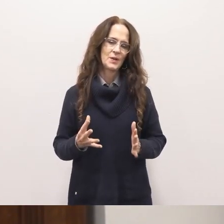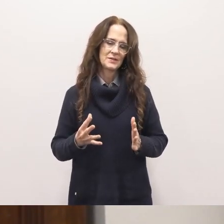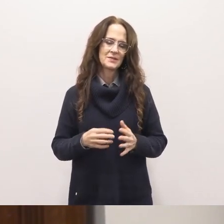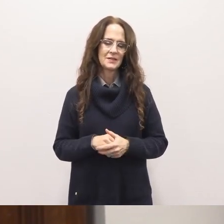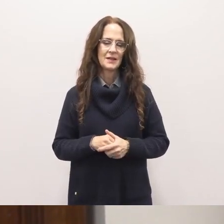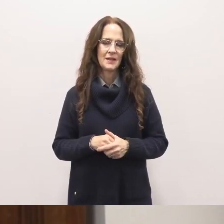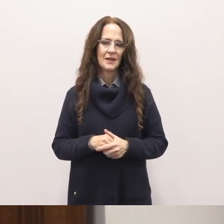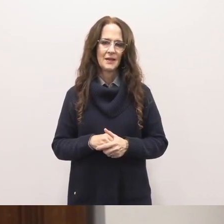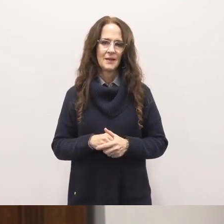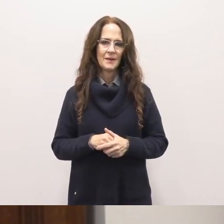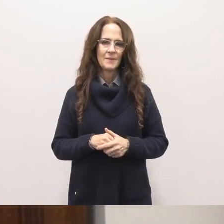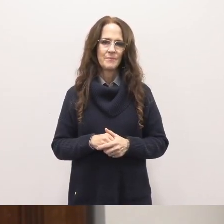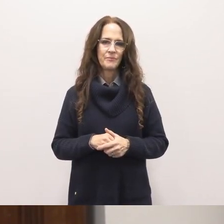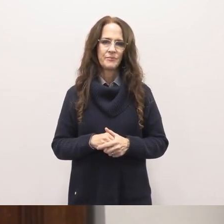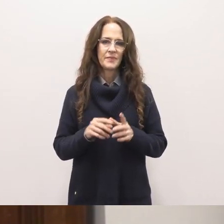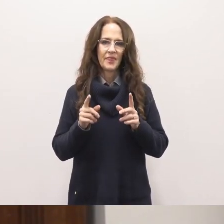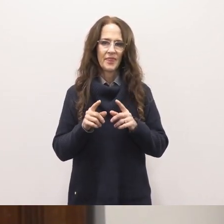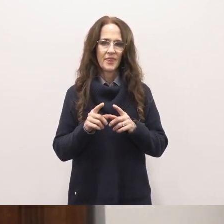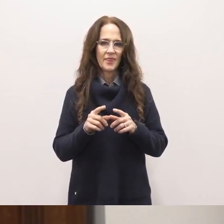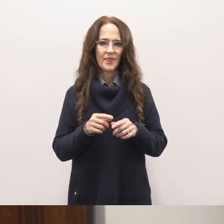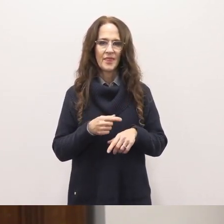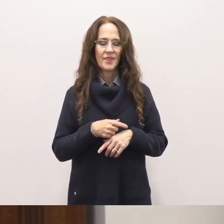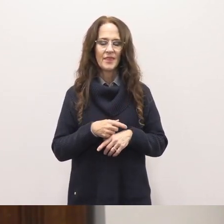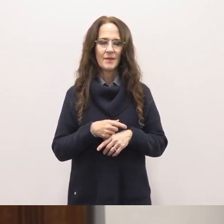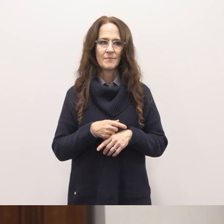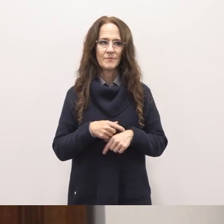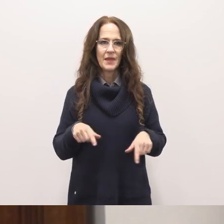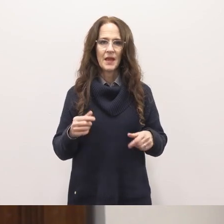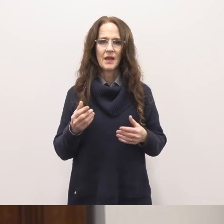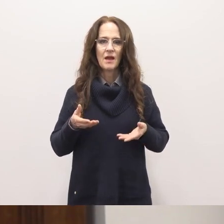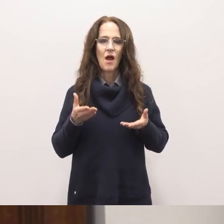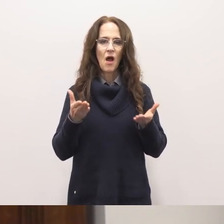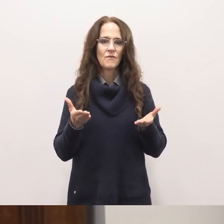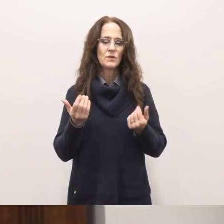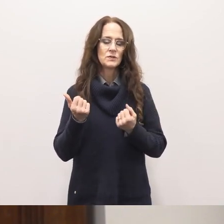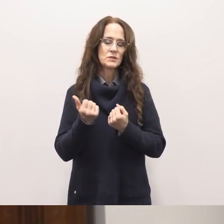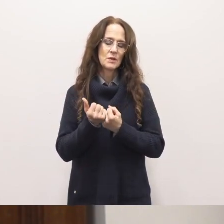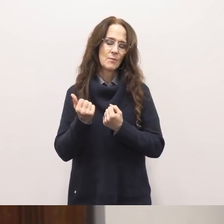And they offer support in math,